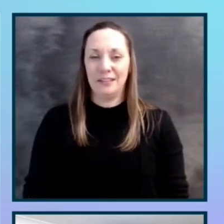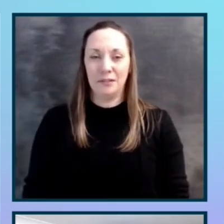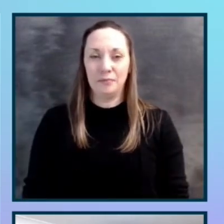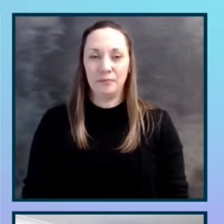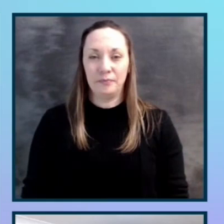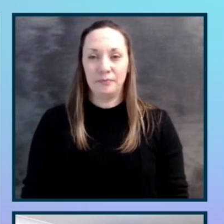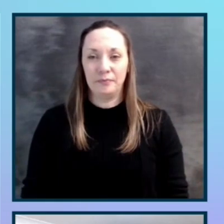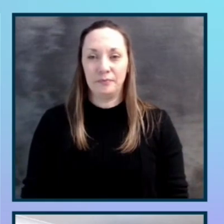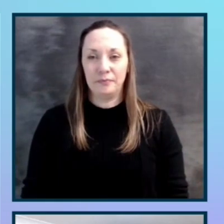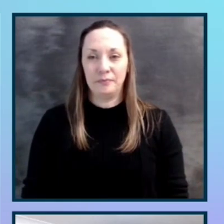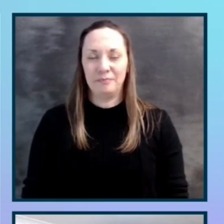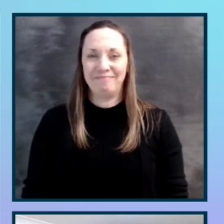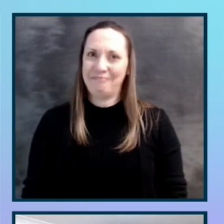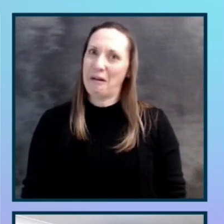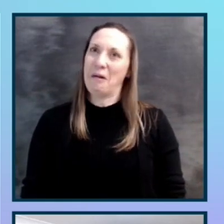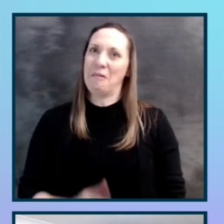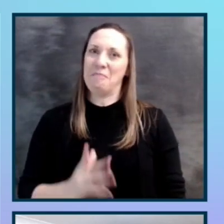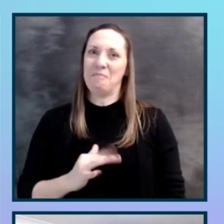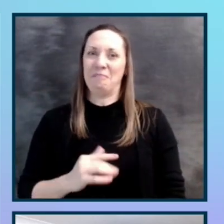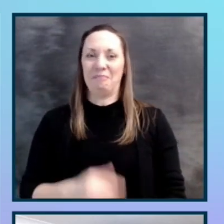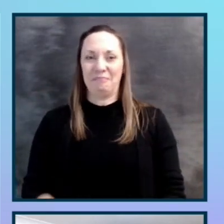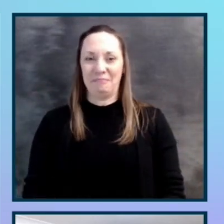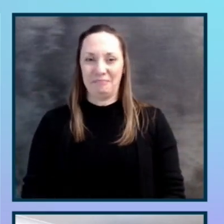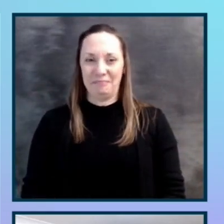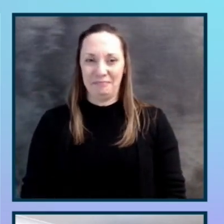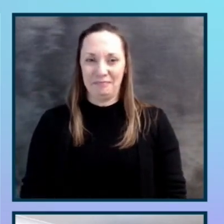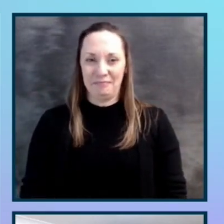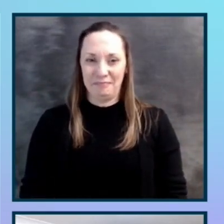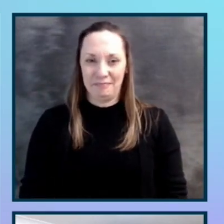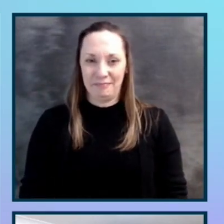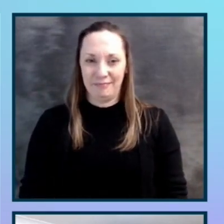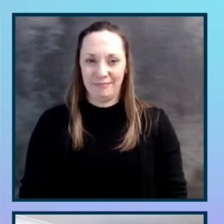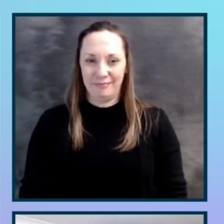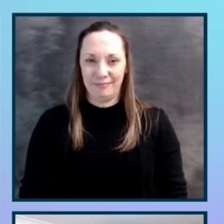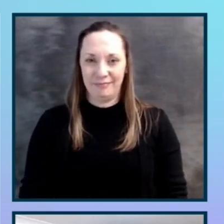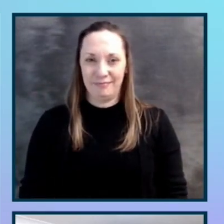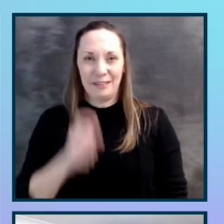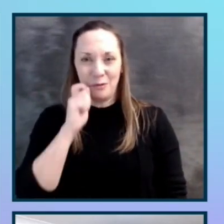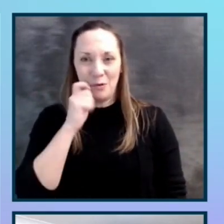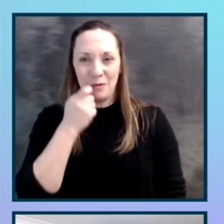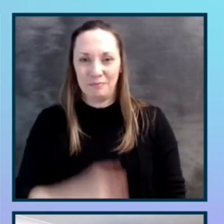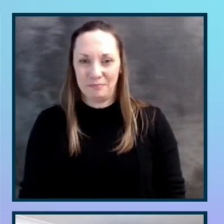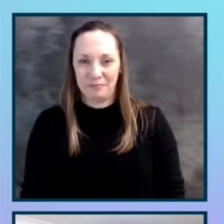Lovely, that was cool. Left a little bit.